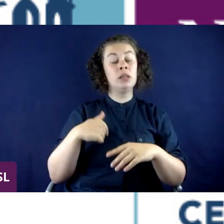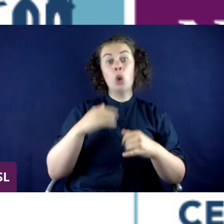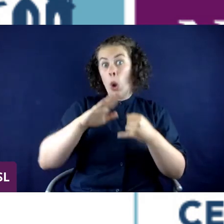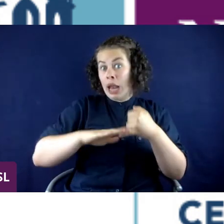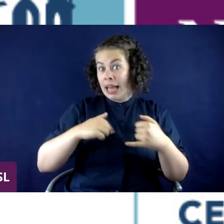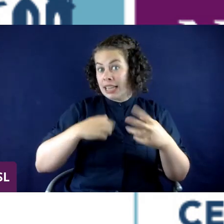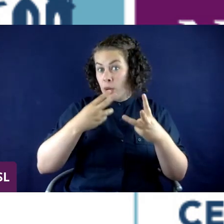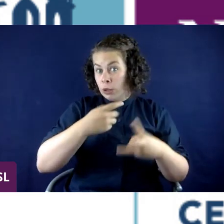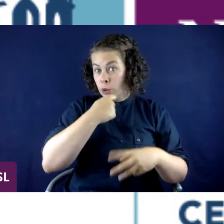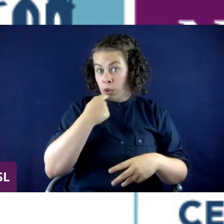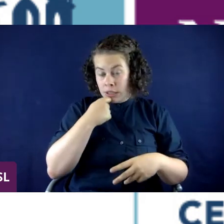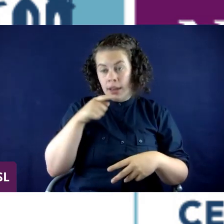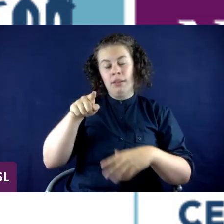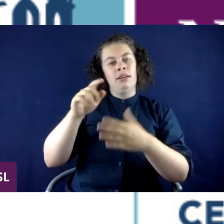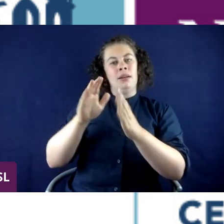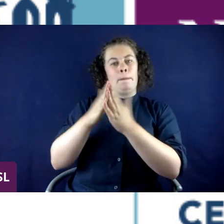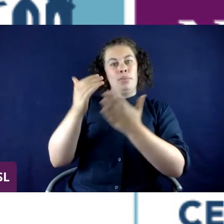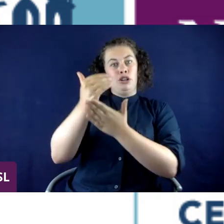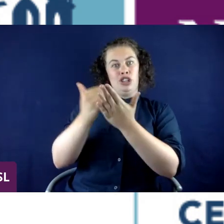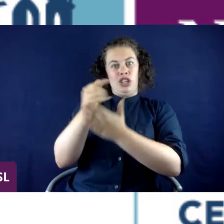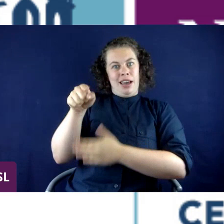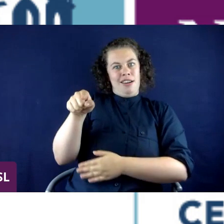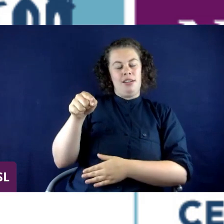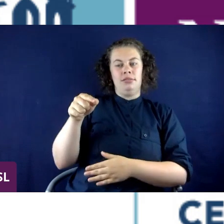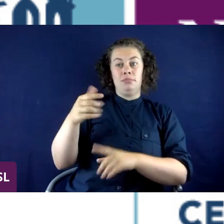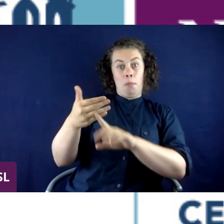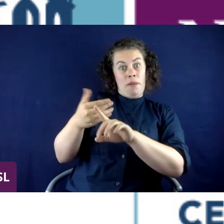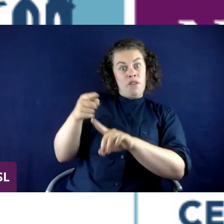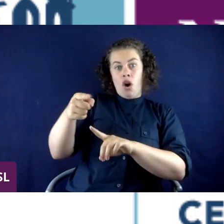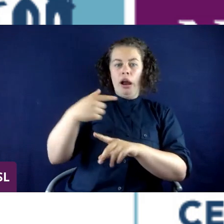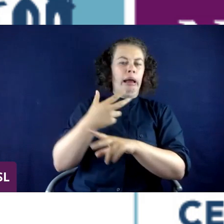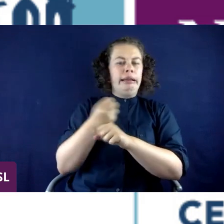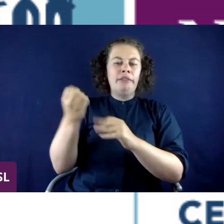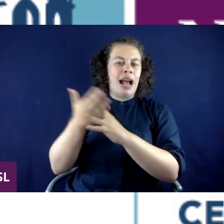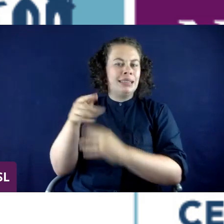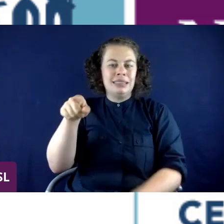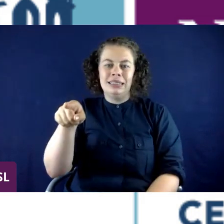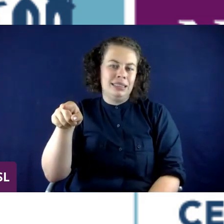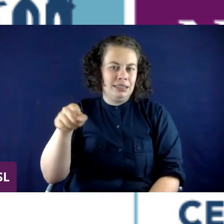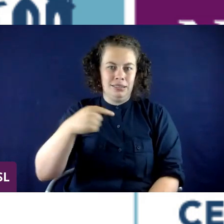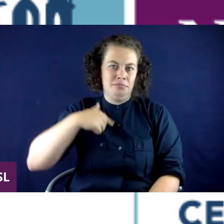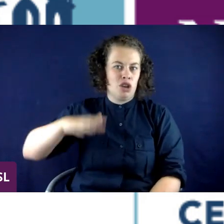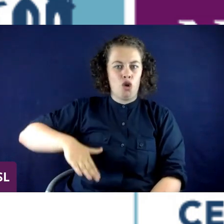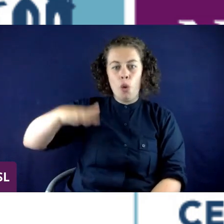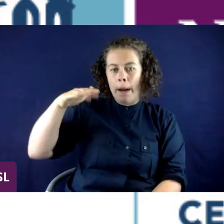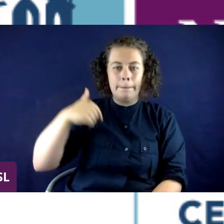many years ago I did not have access to this kind of reading, in spite of being amongst